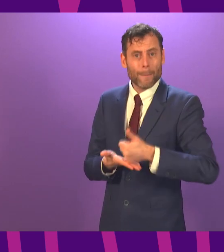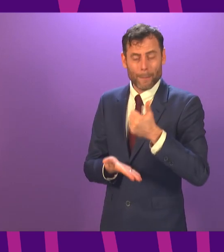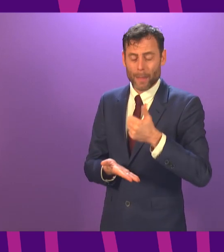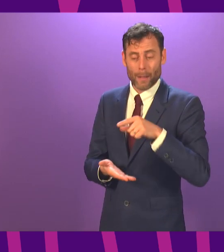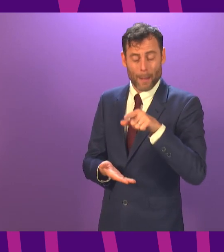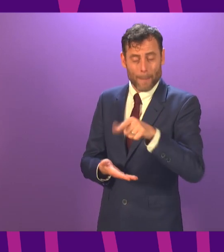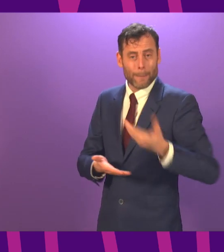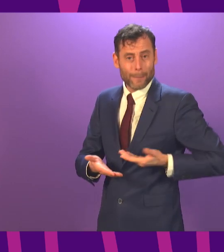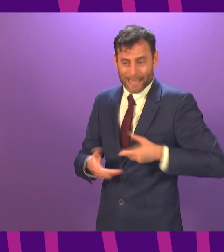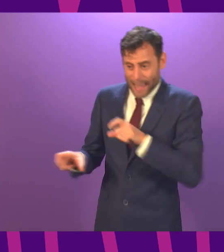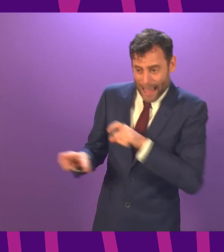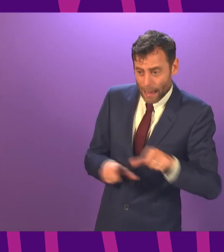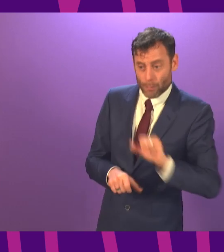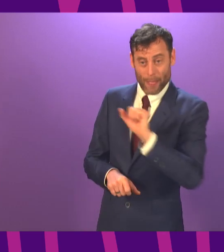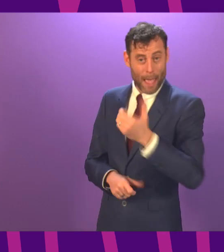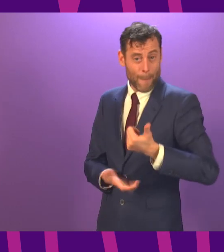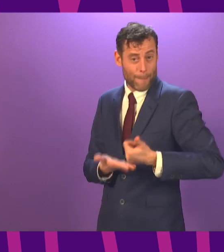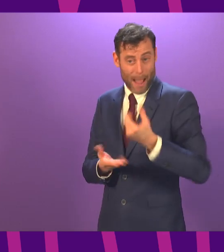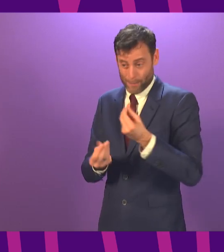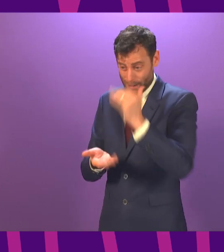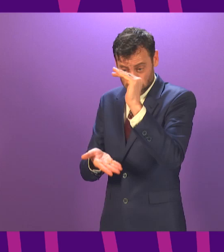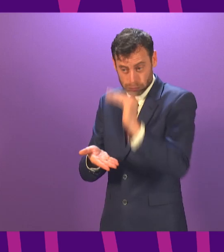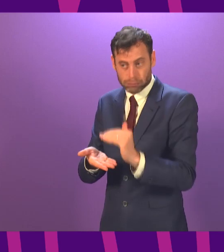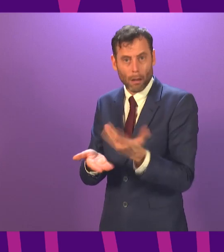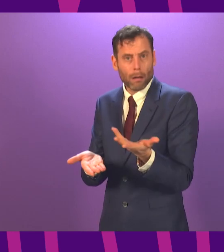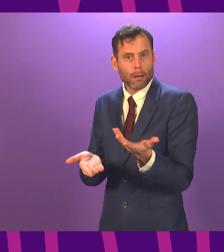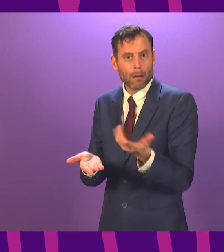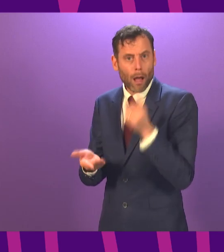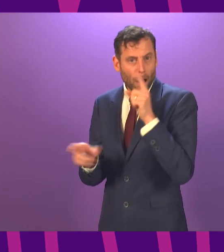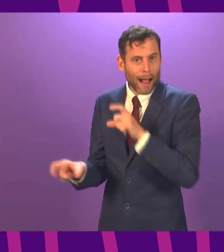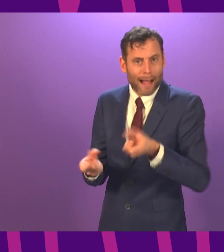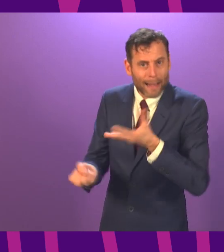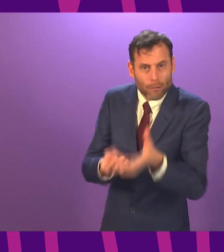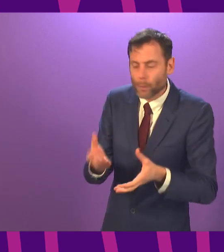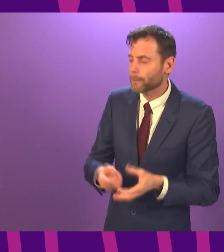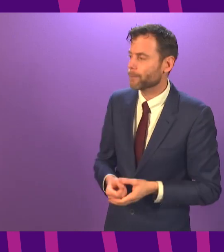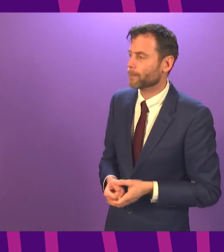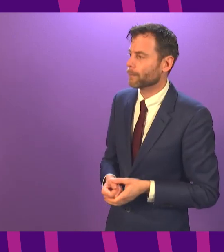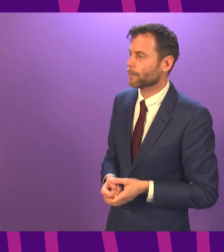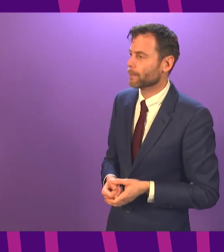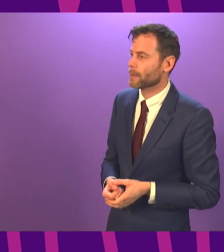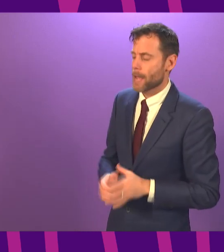The First Minister: First, as I have said, I understand that;